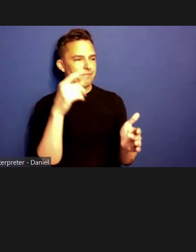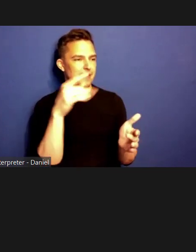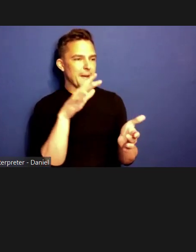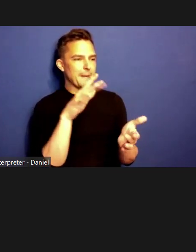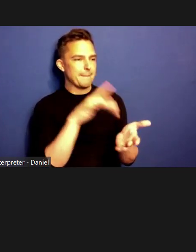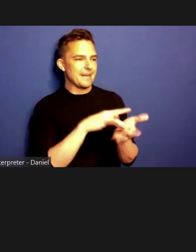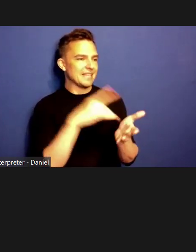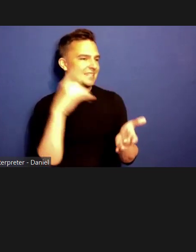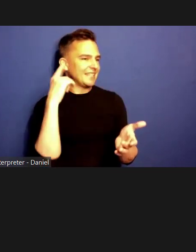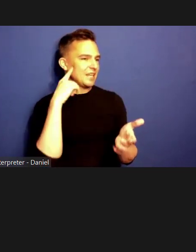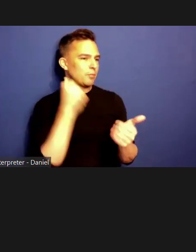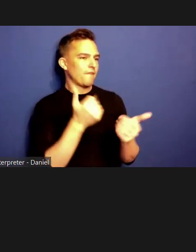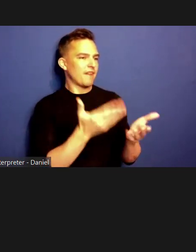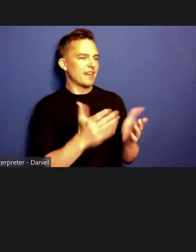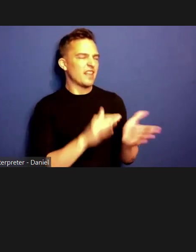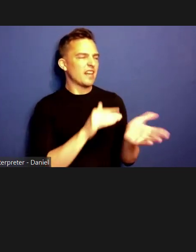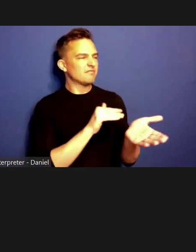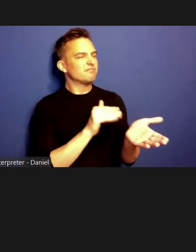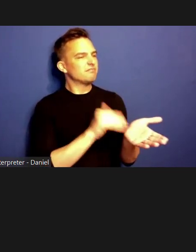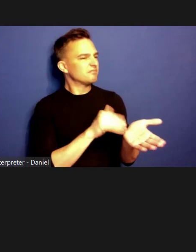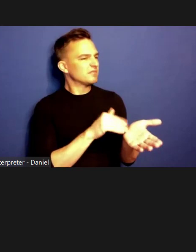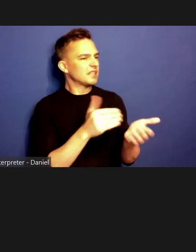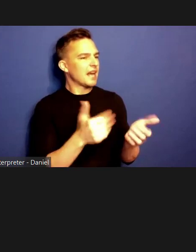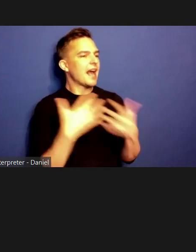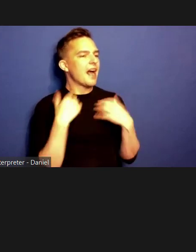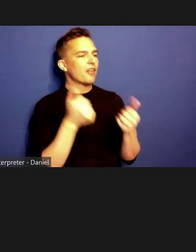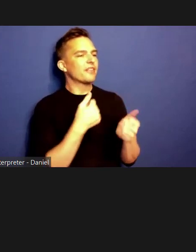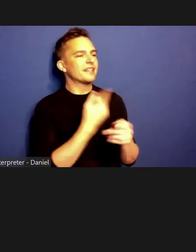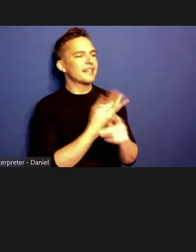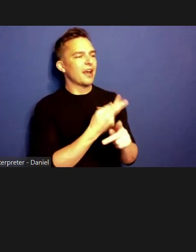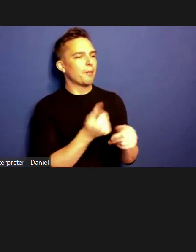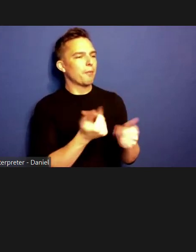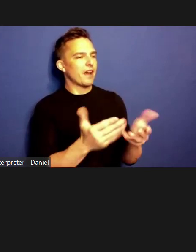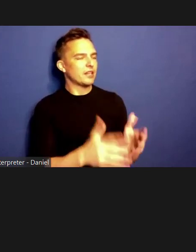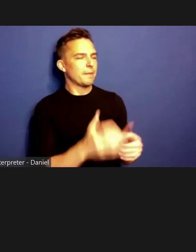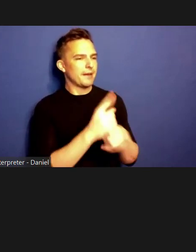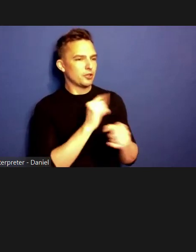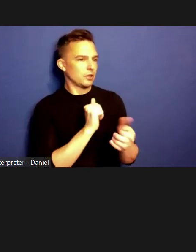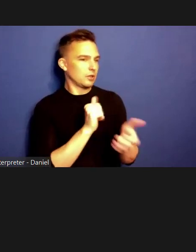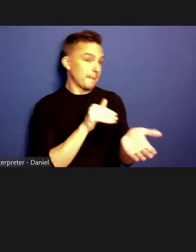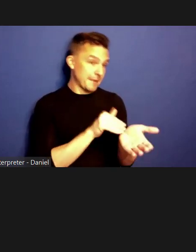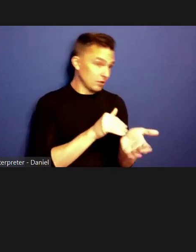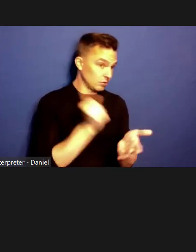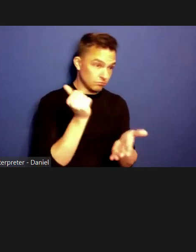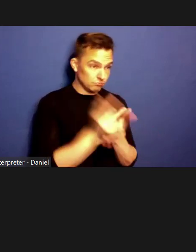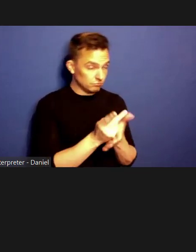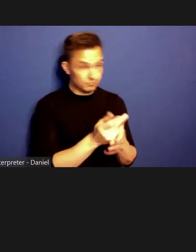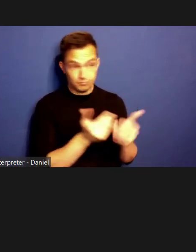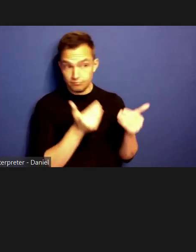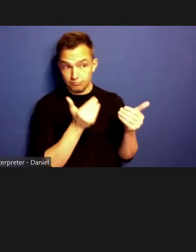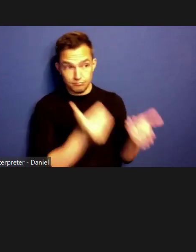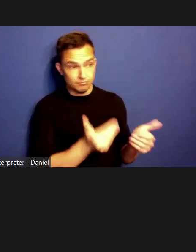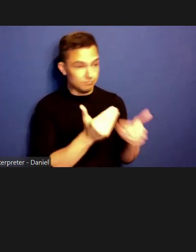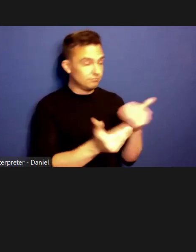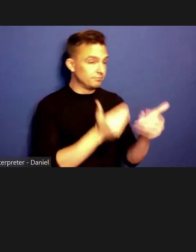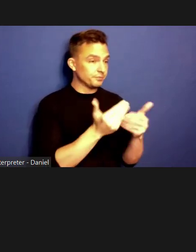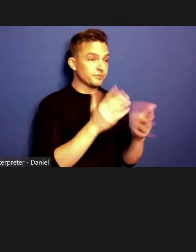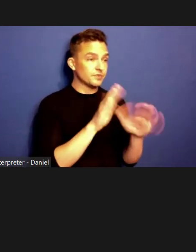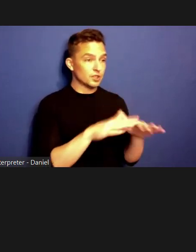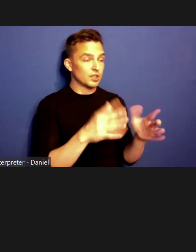provider, that health care provider and get medical clearance to proceed and screen the children one more time.